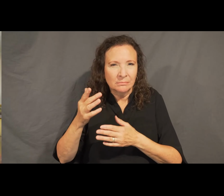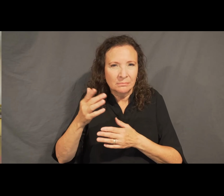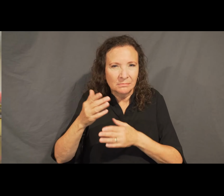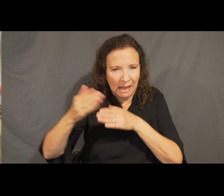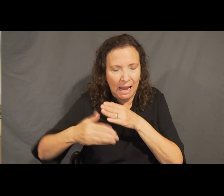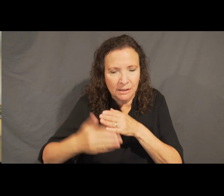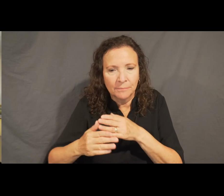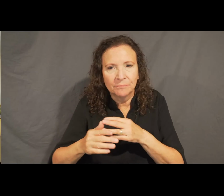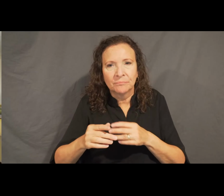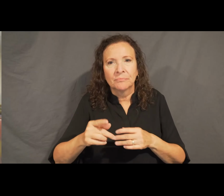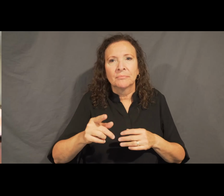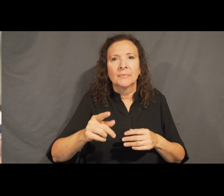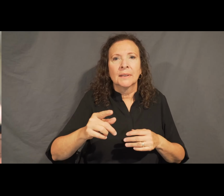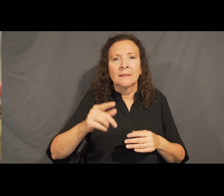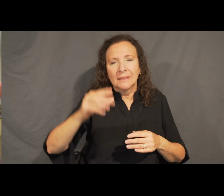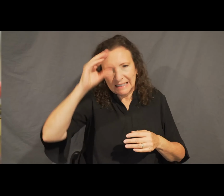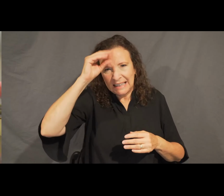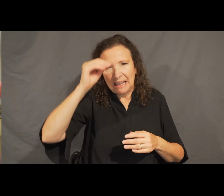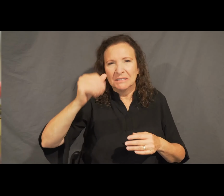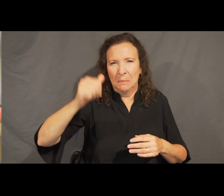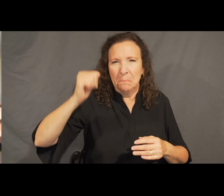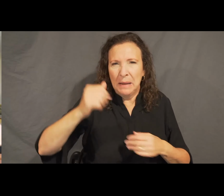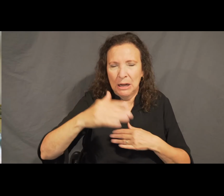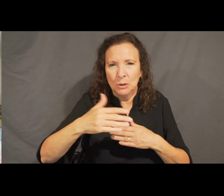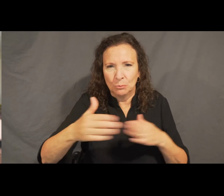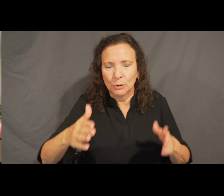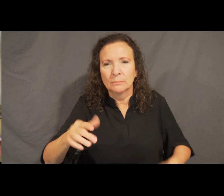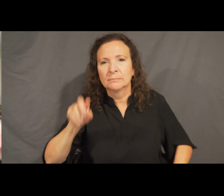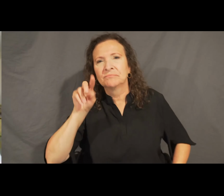of the room who said this stands up and he says, do you know what?